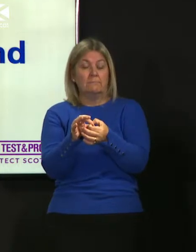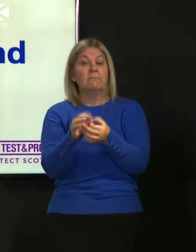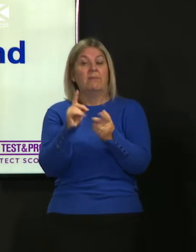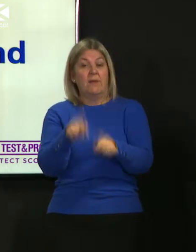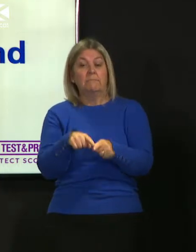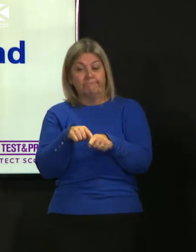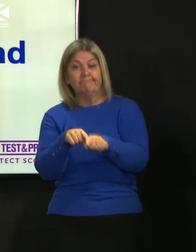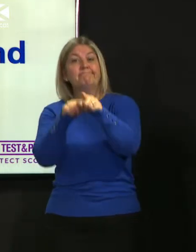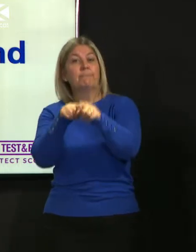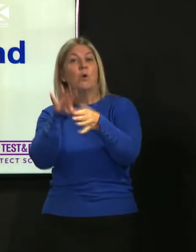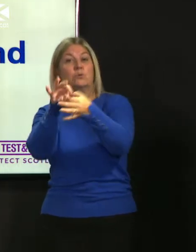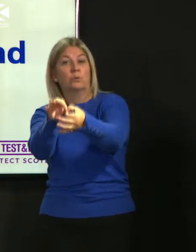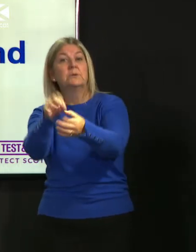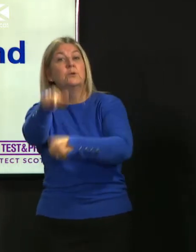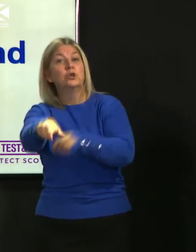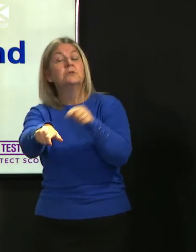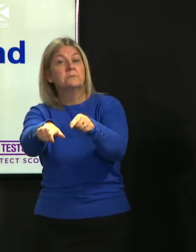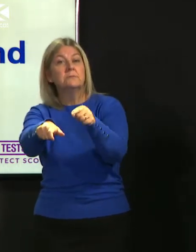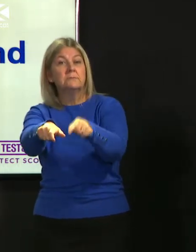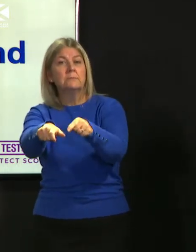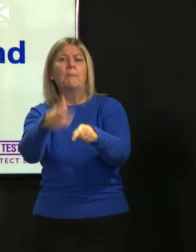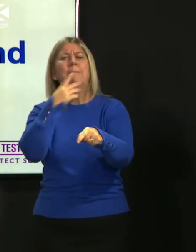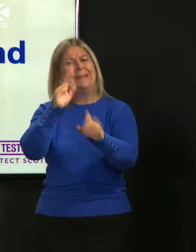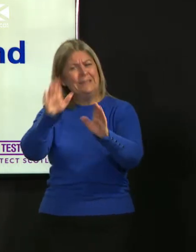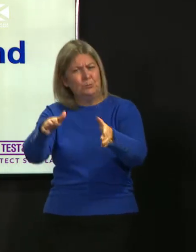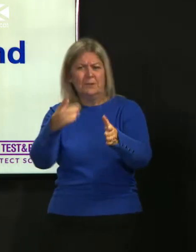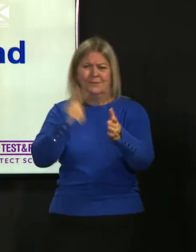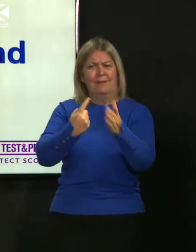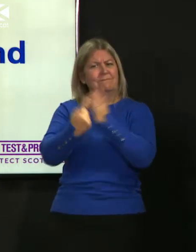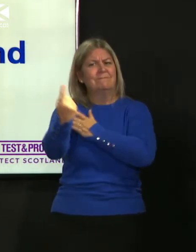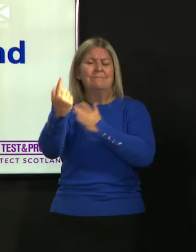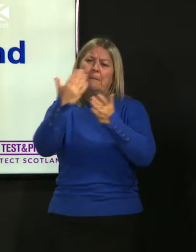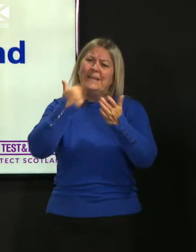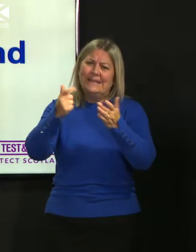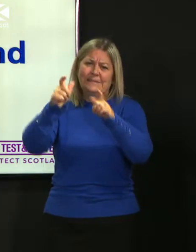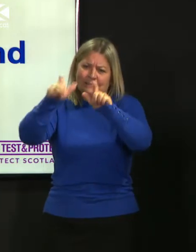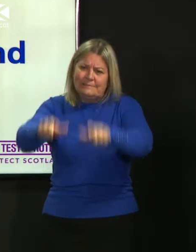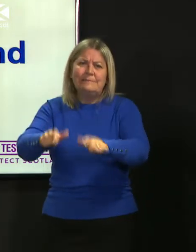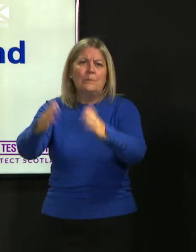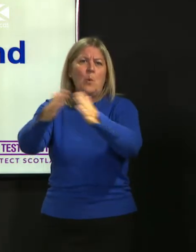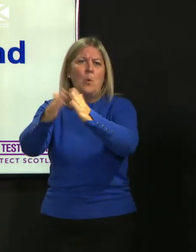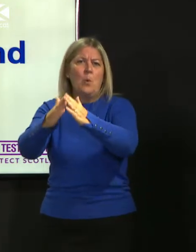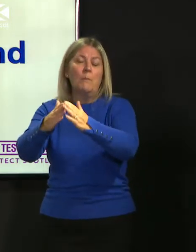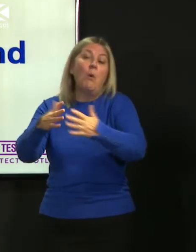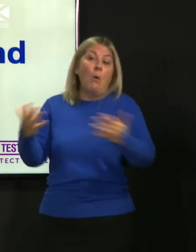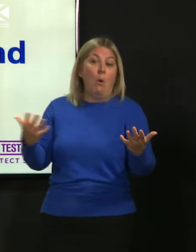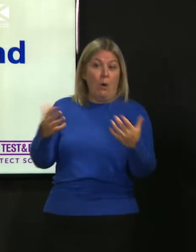that person and ask them to isolate and if they develop symptoms to book a test themselves.